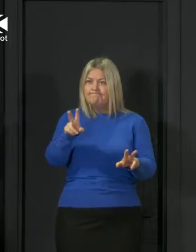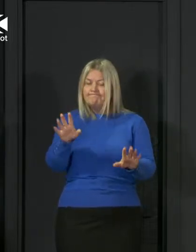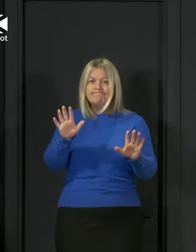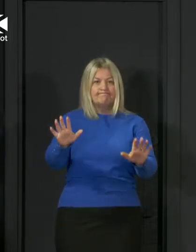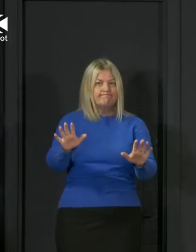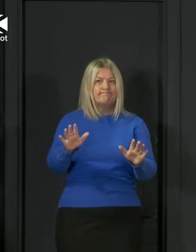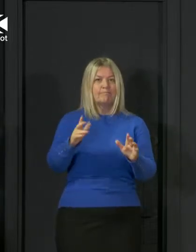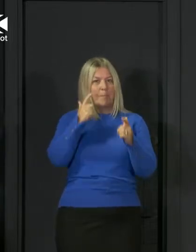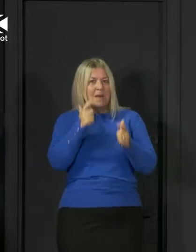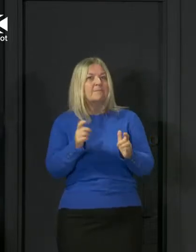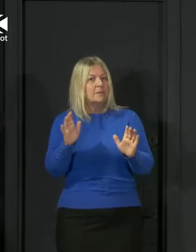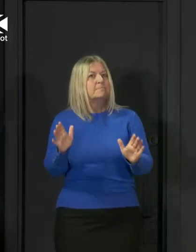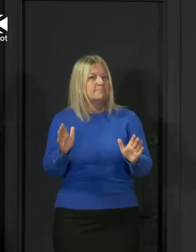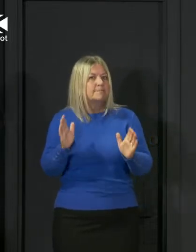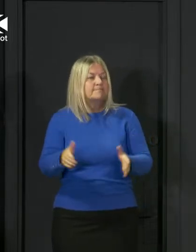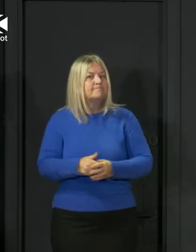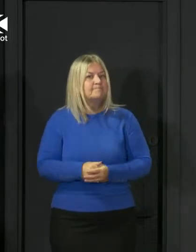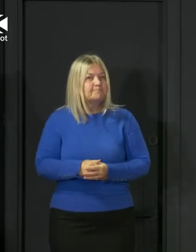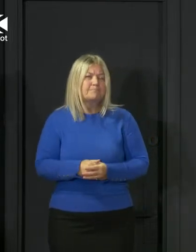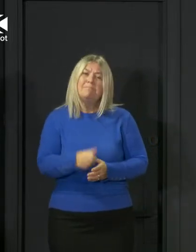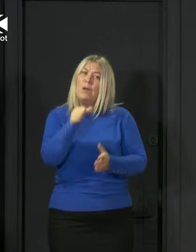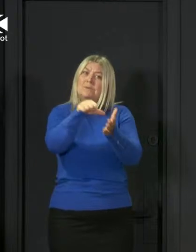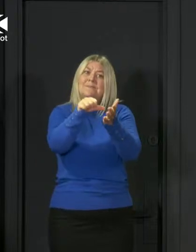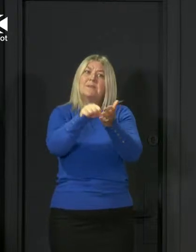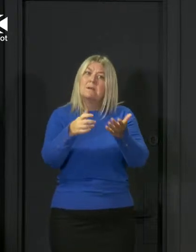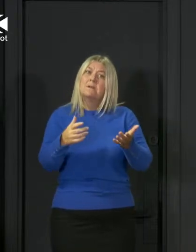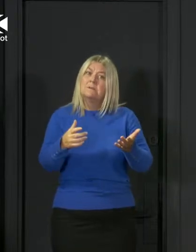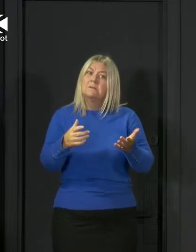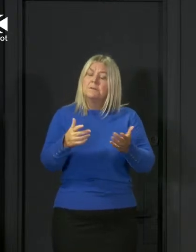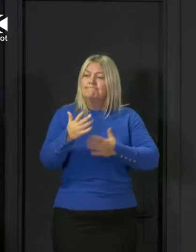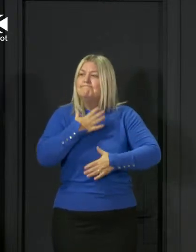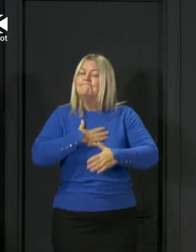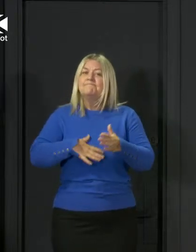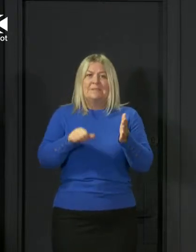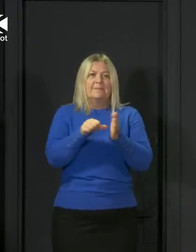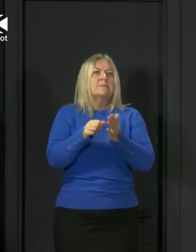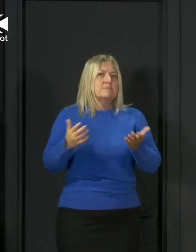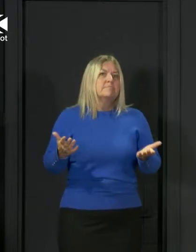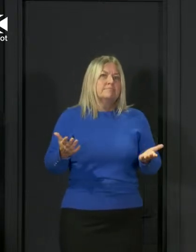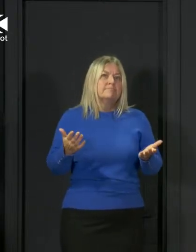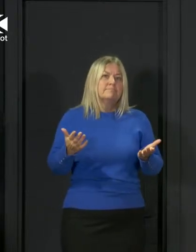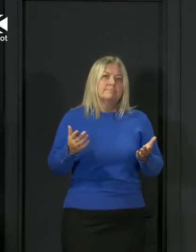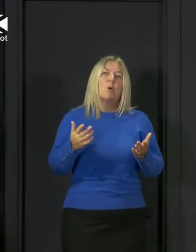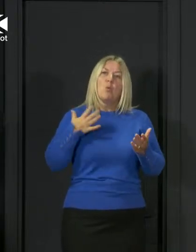I know in some respects, quite difficult steps to stop this virus running away from us again.